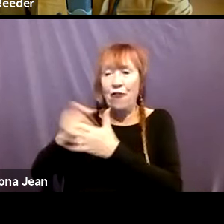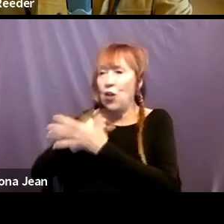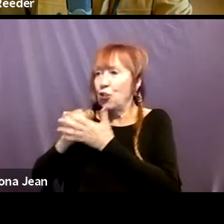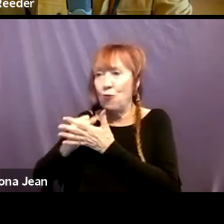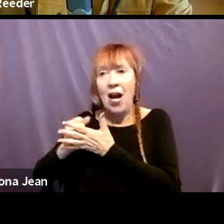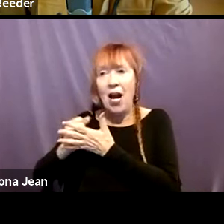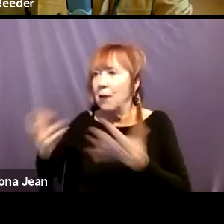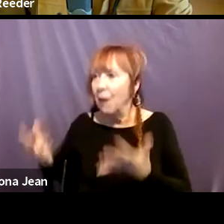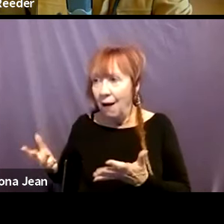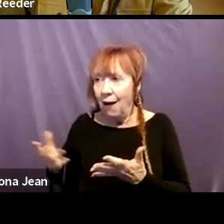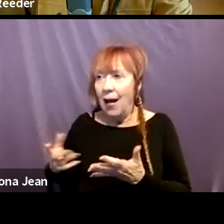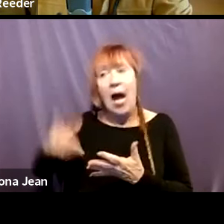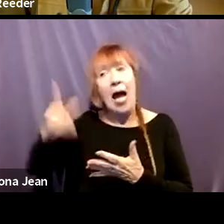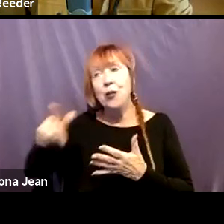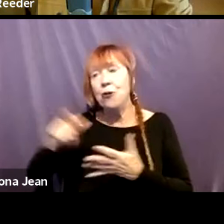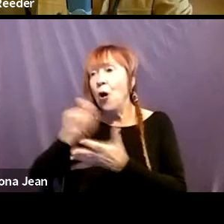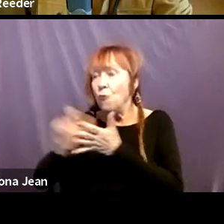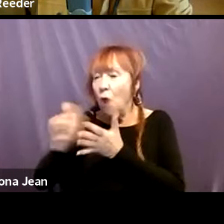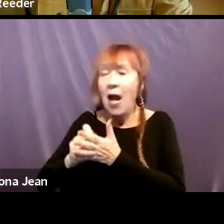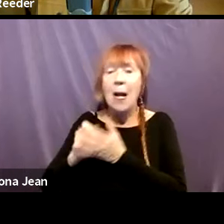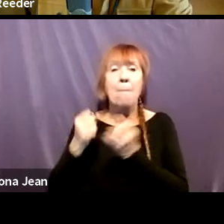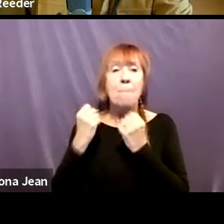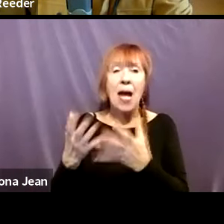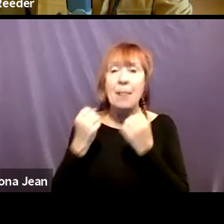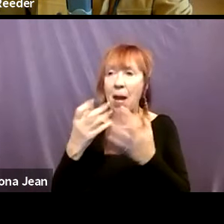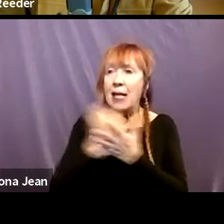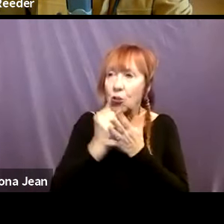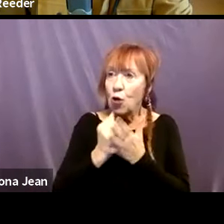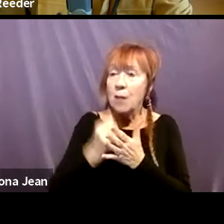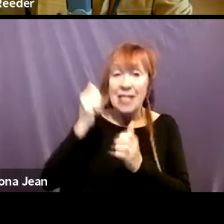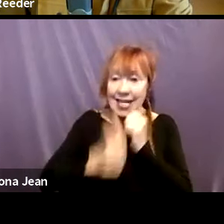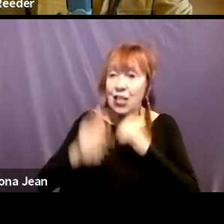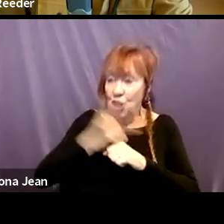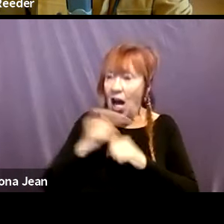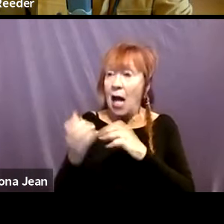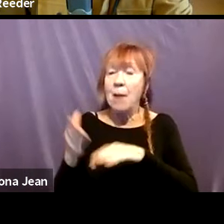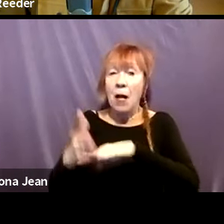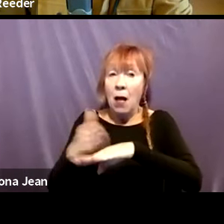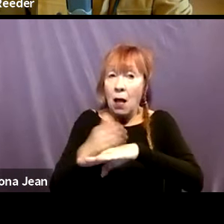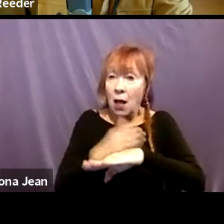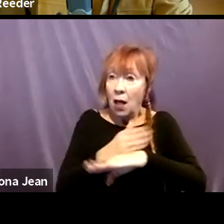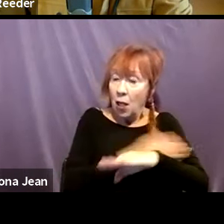And I think the ugly... Well, I will say one more thing about the bad.